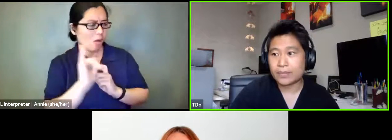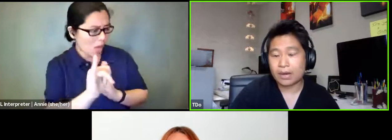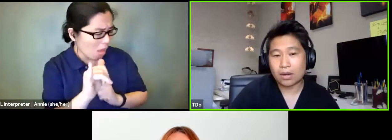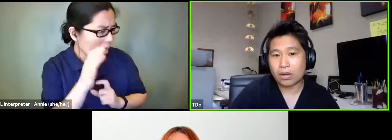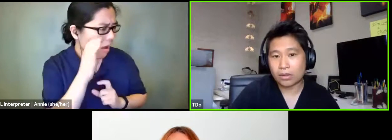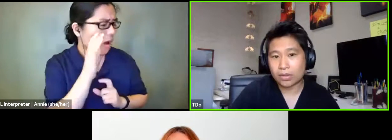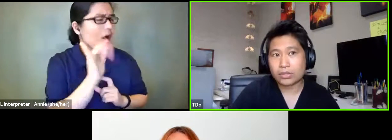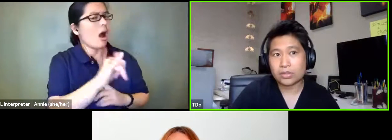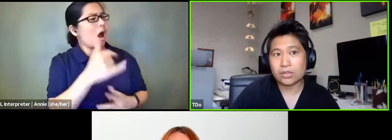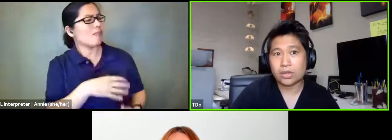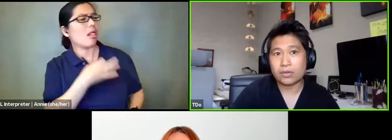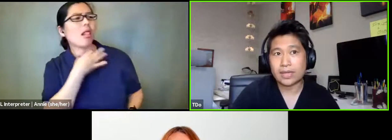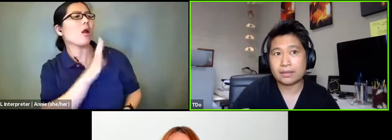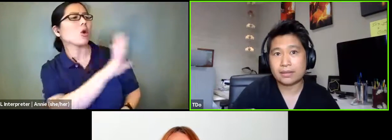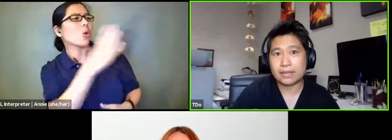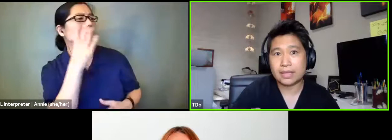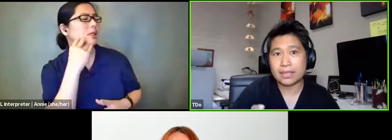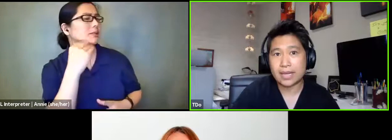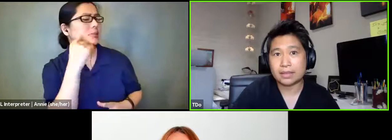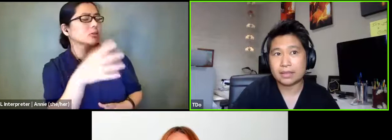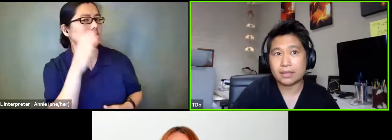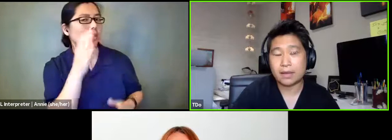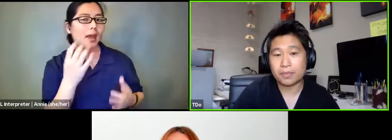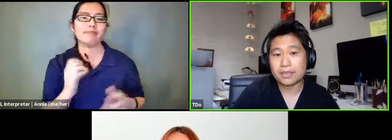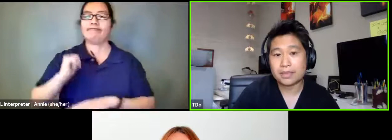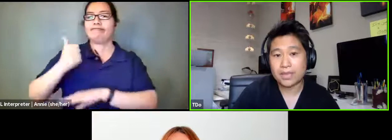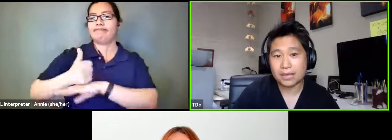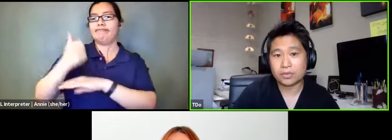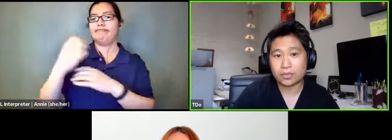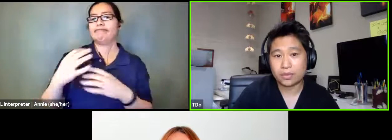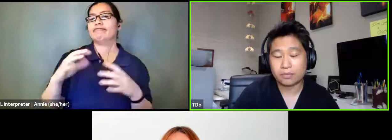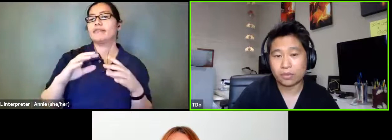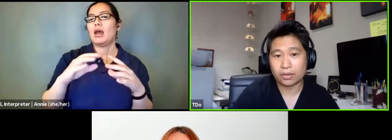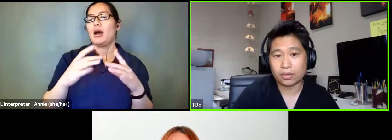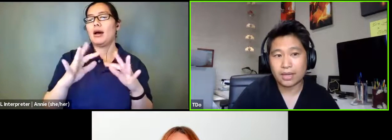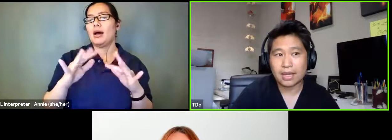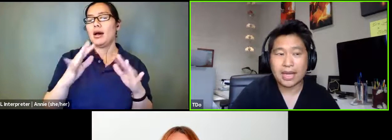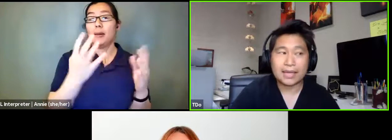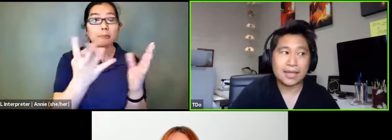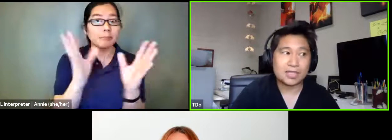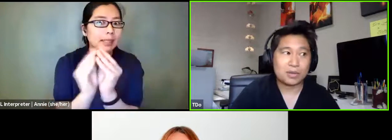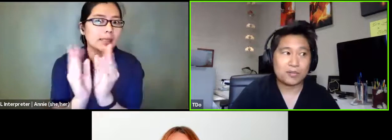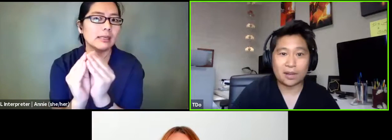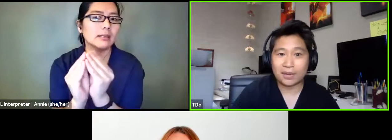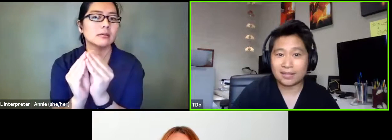That all goes to show the company's intent is really important. I can't speak for companies